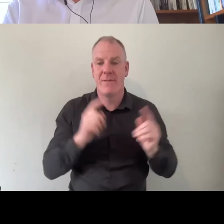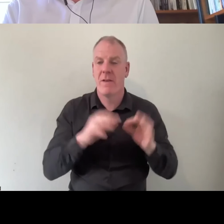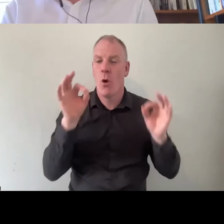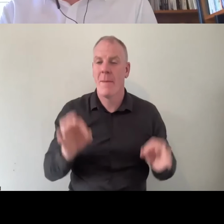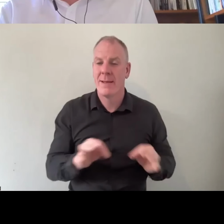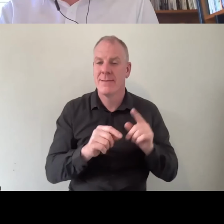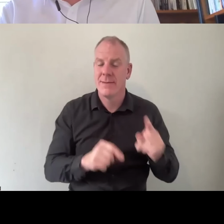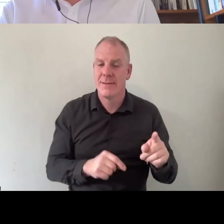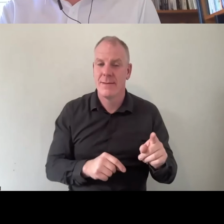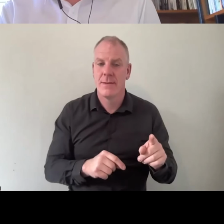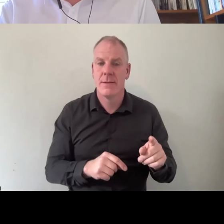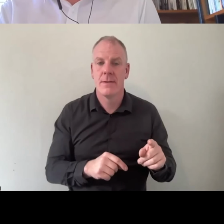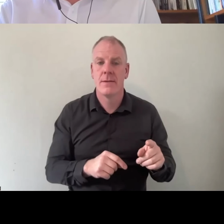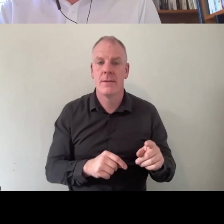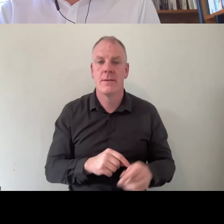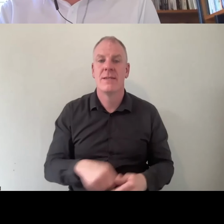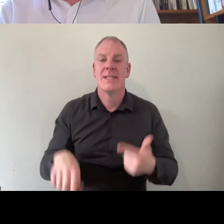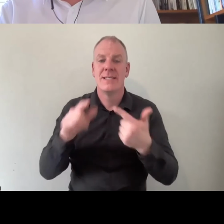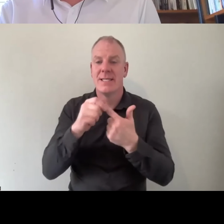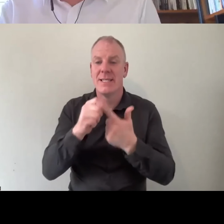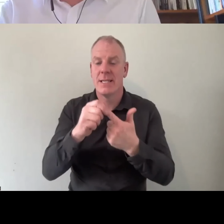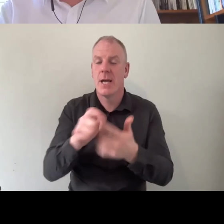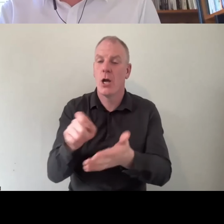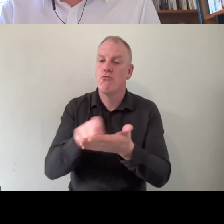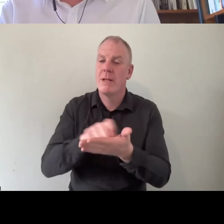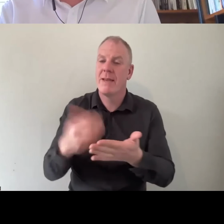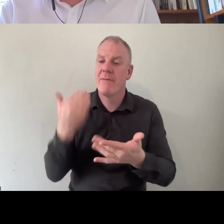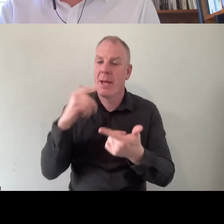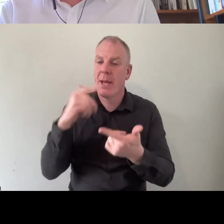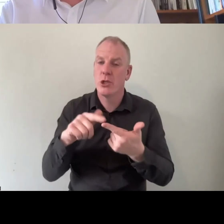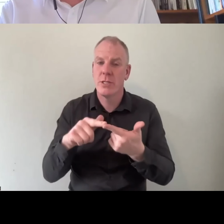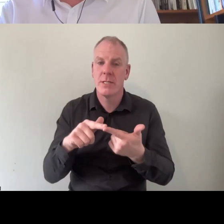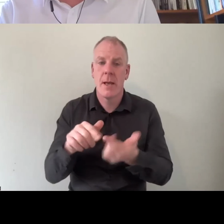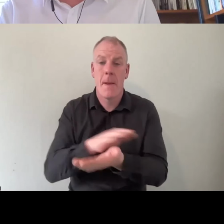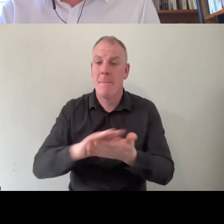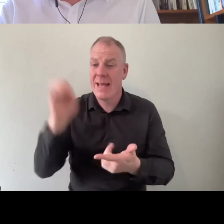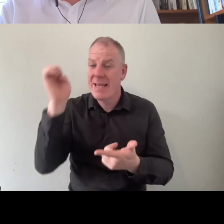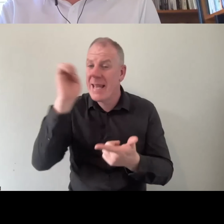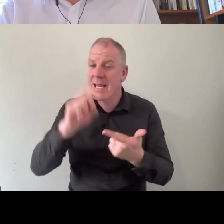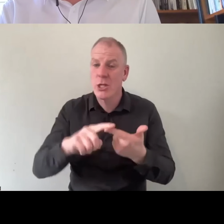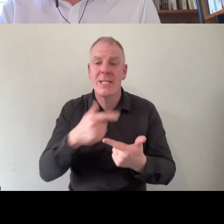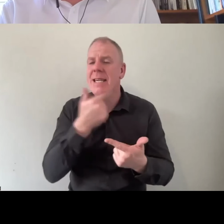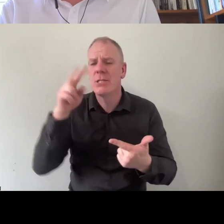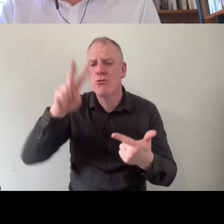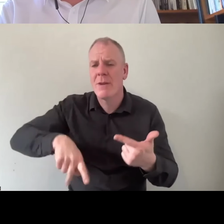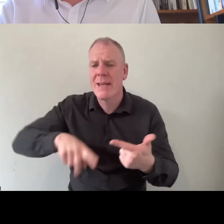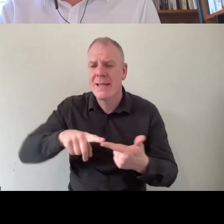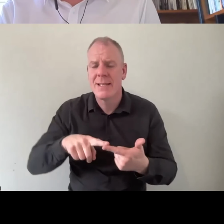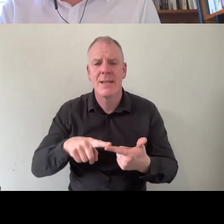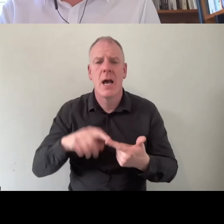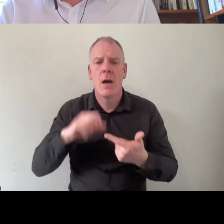Under written information, we're talking about things like plain English, easy to read, providing information in alternative formats,